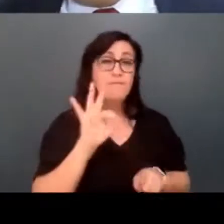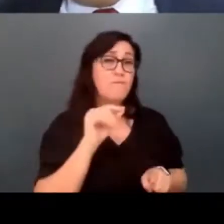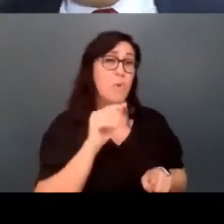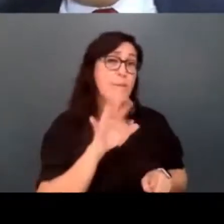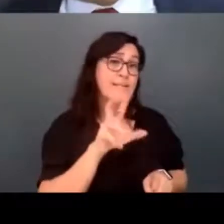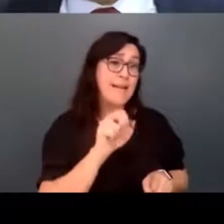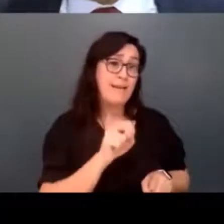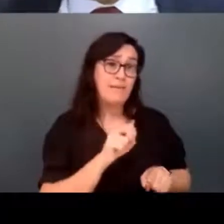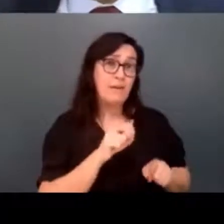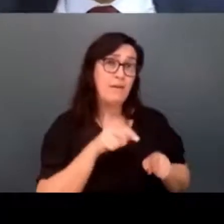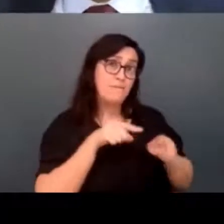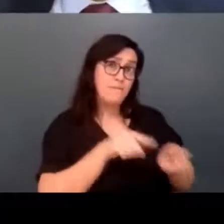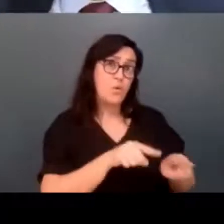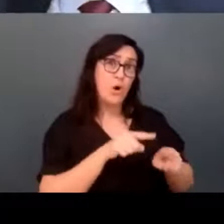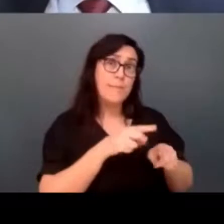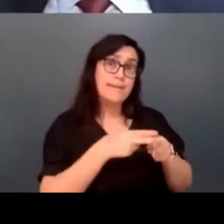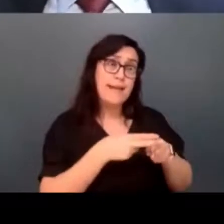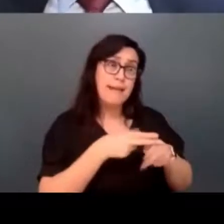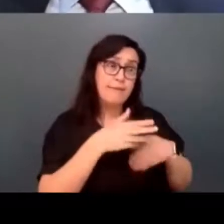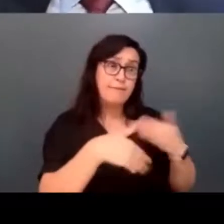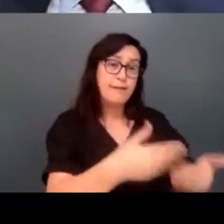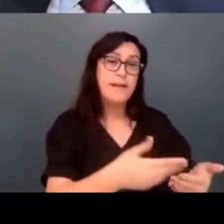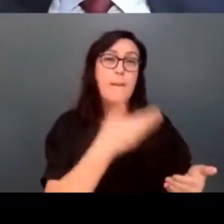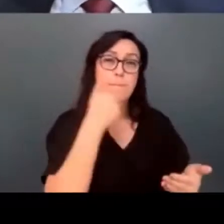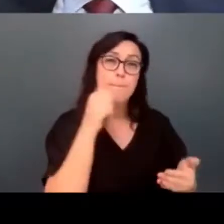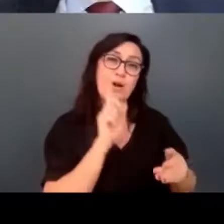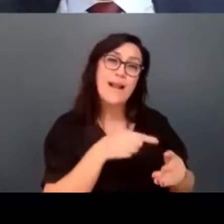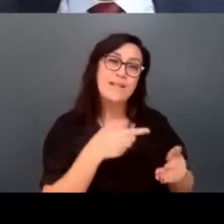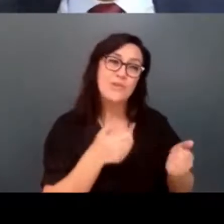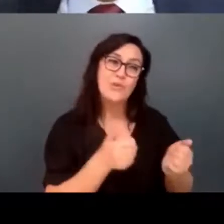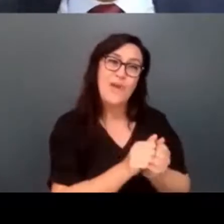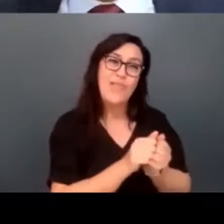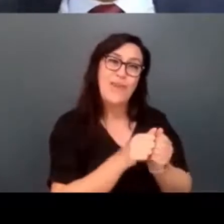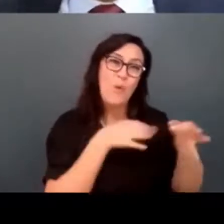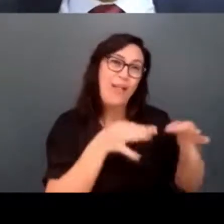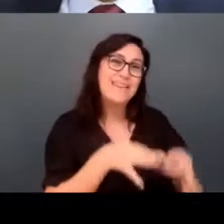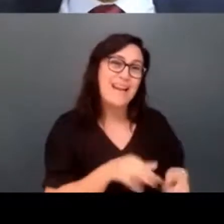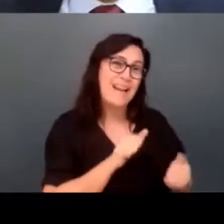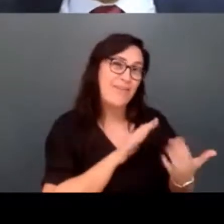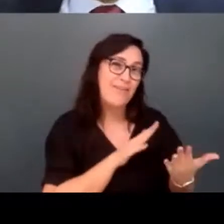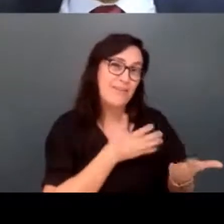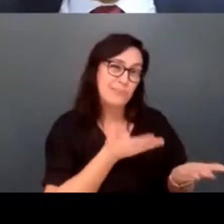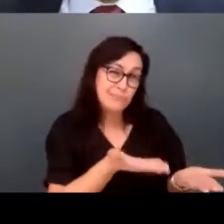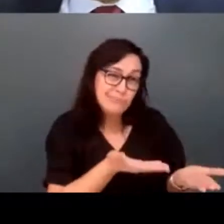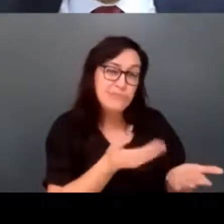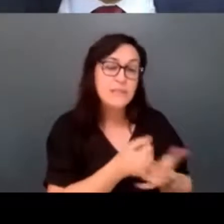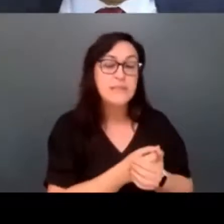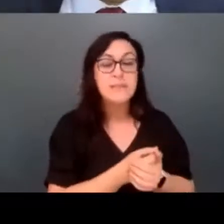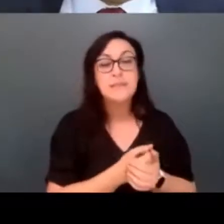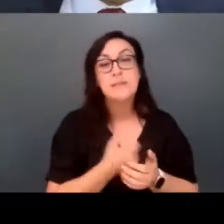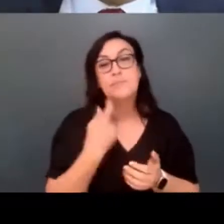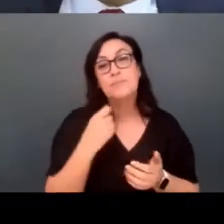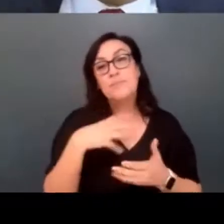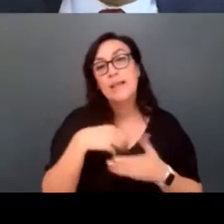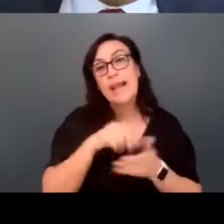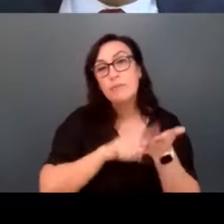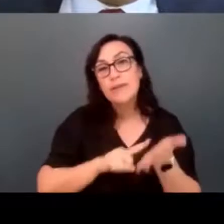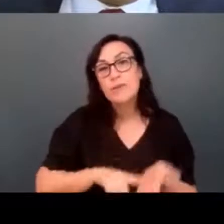answered through a qualitative type of approach. We in research and IR across the system are